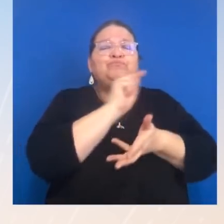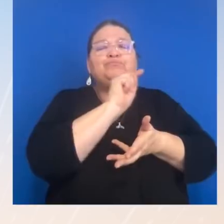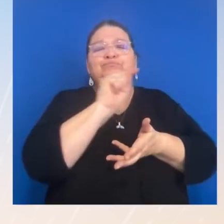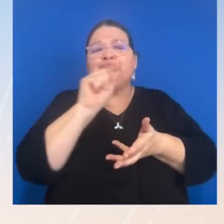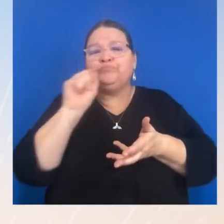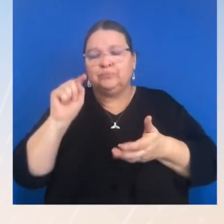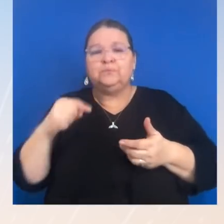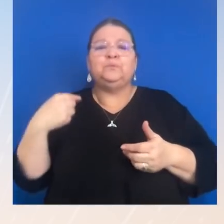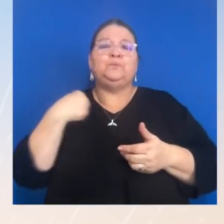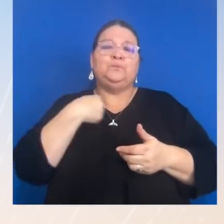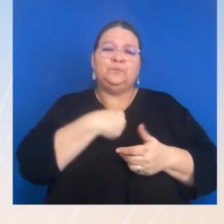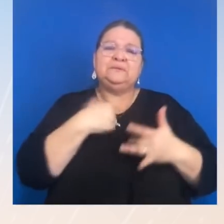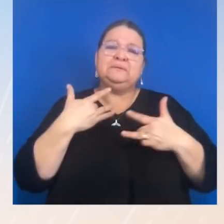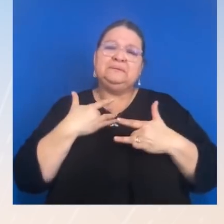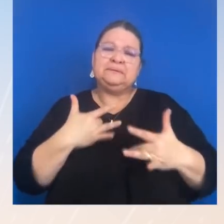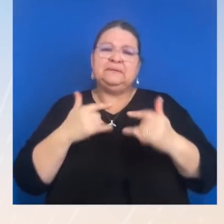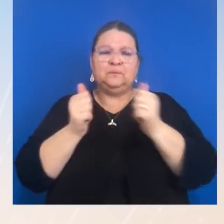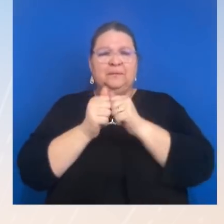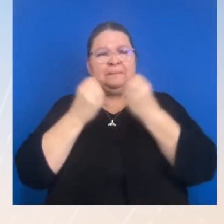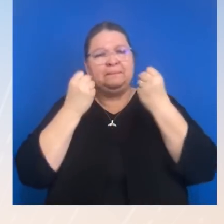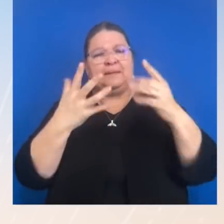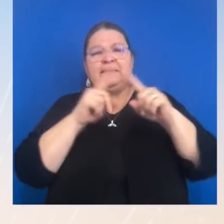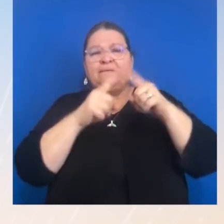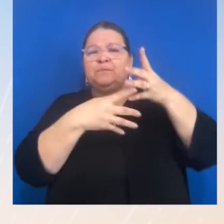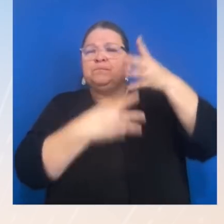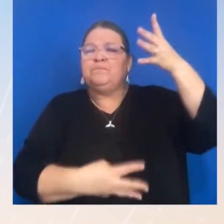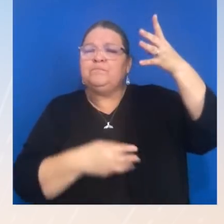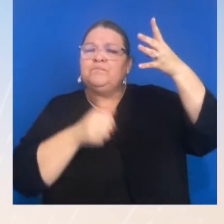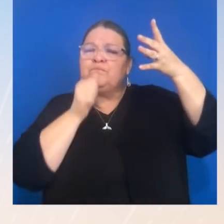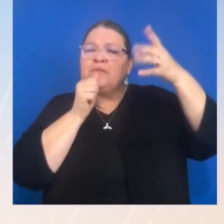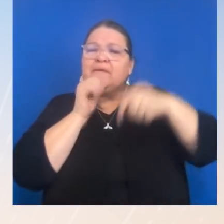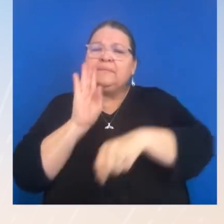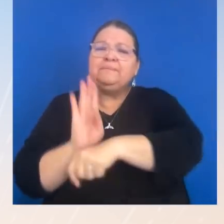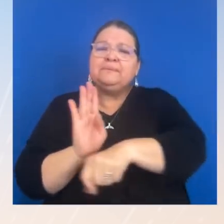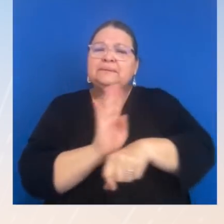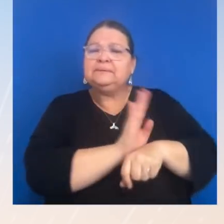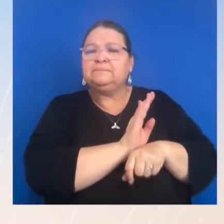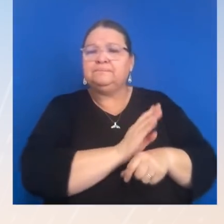The Press: Okay. One other on Ukraine. We talked about chemical and biological weapons.